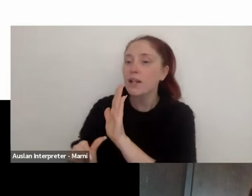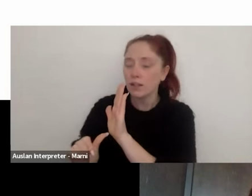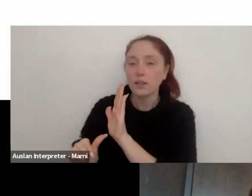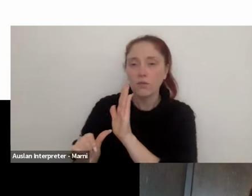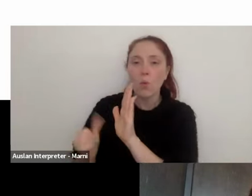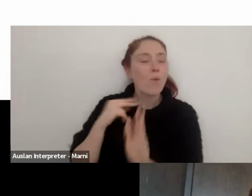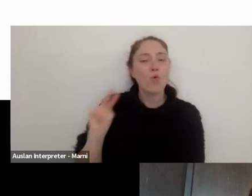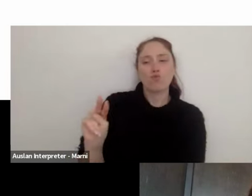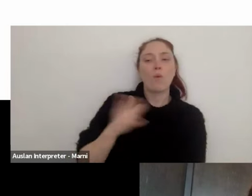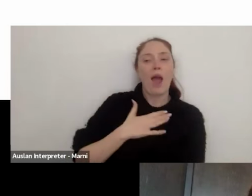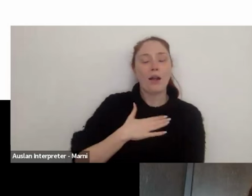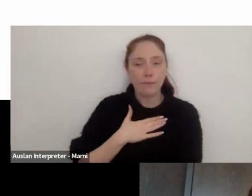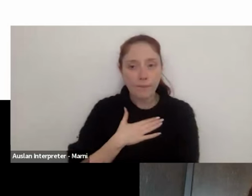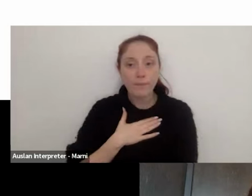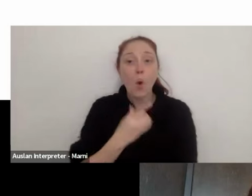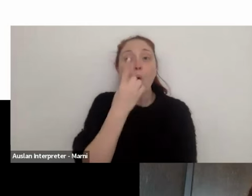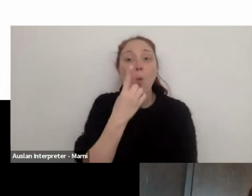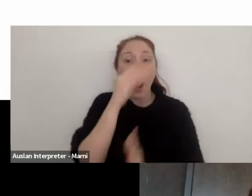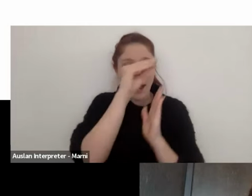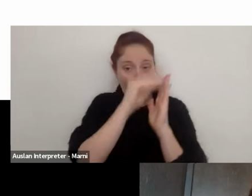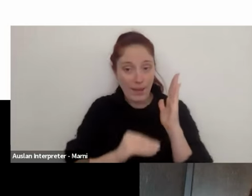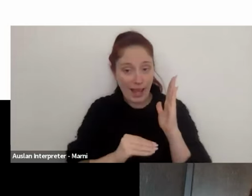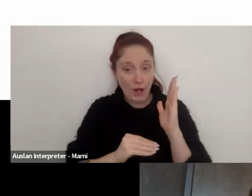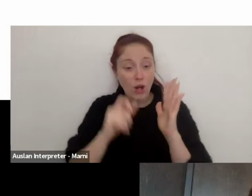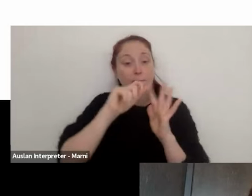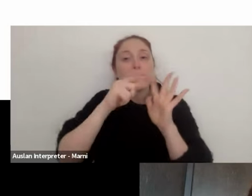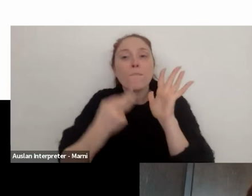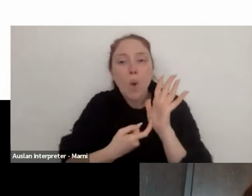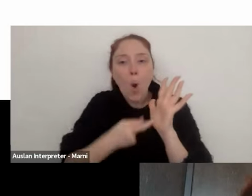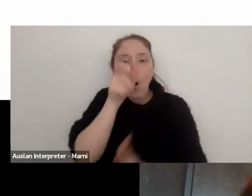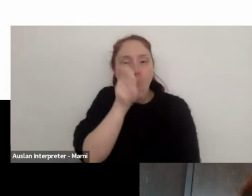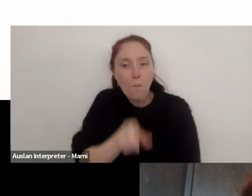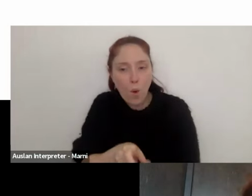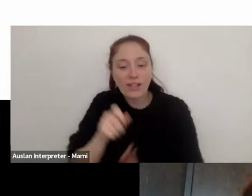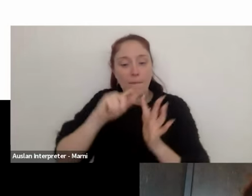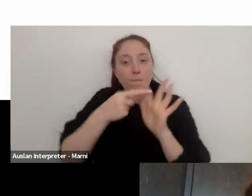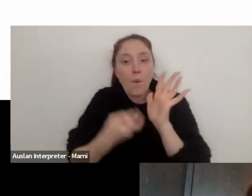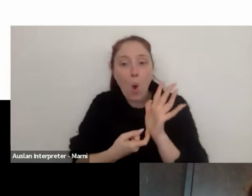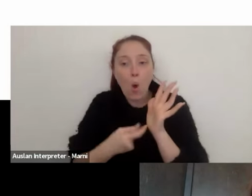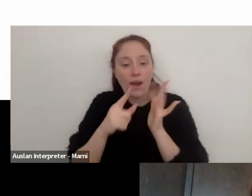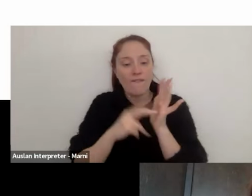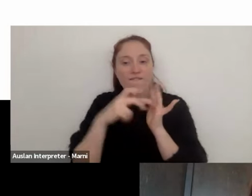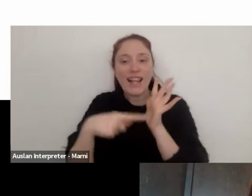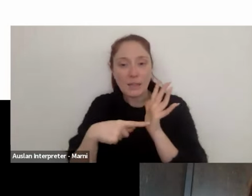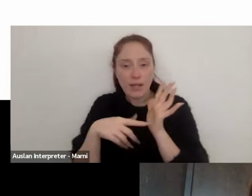You can submit one application per applicant per investment stream. That does mean